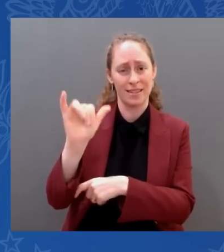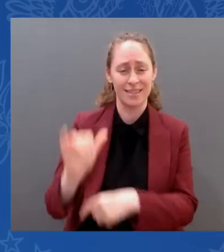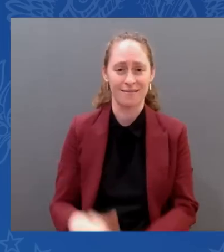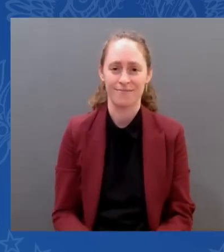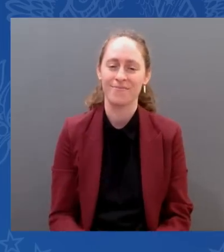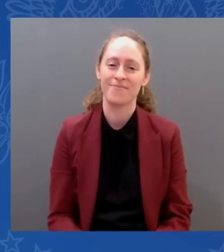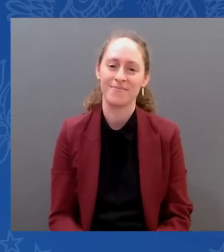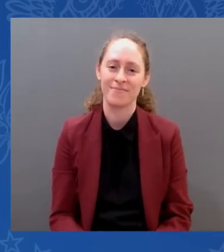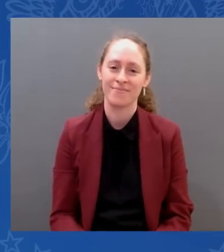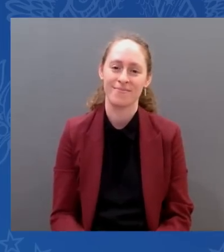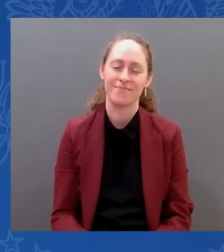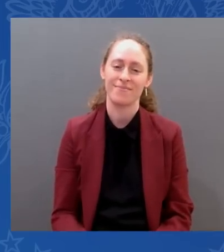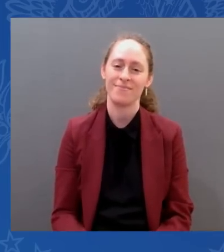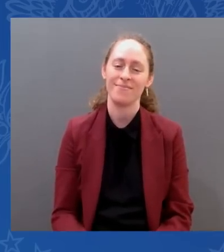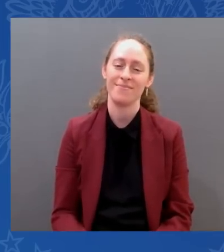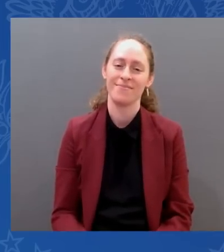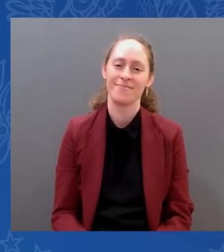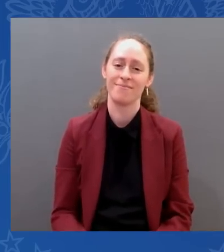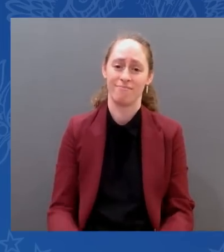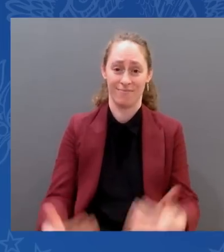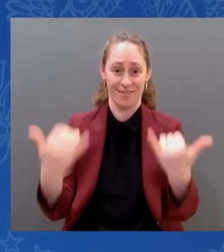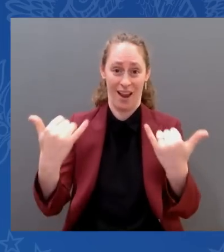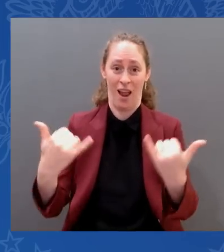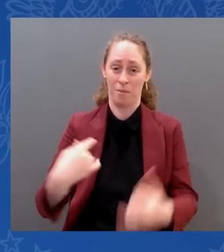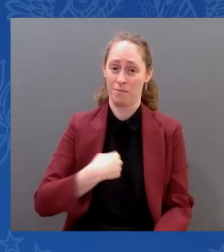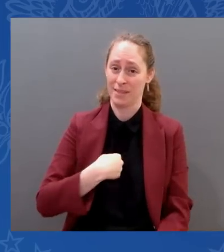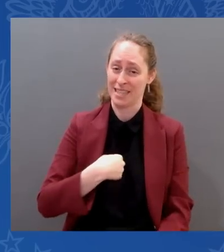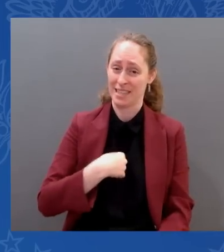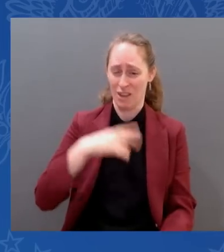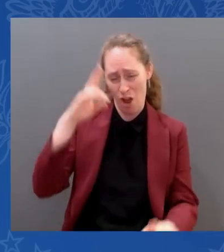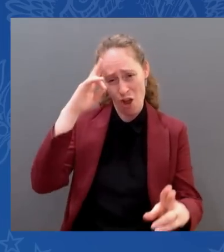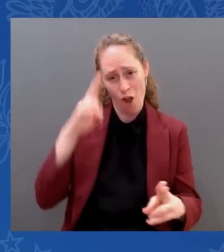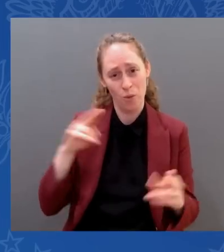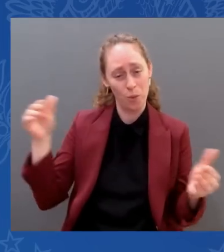to introduce the 46th President of the United States, Joe Biden.